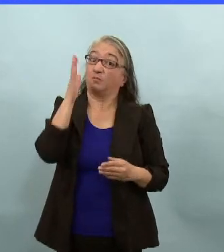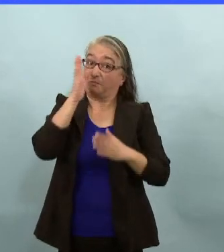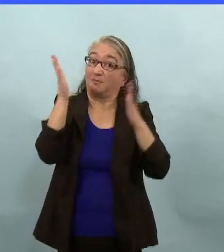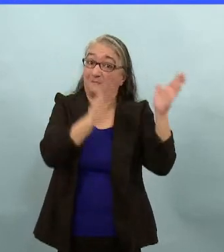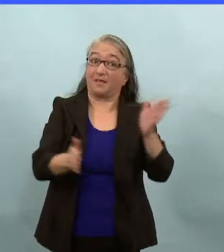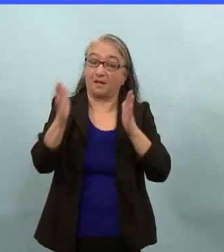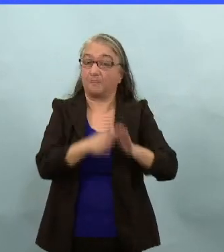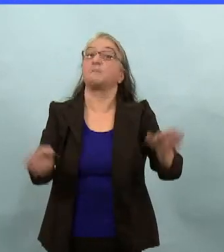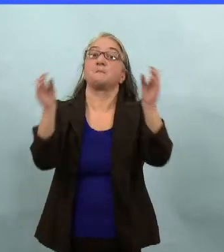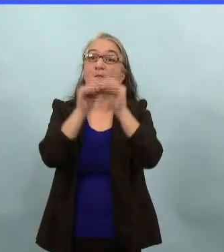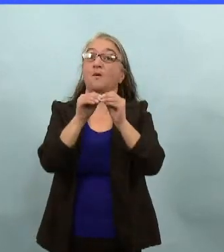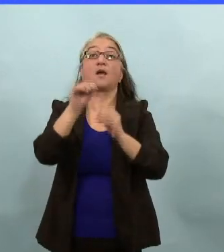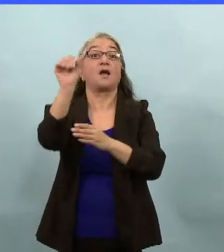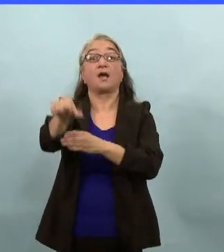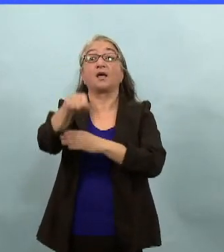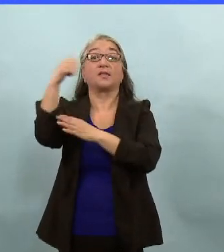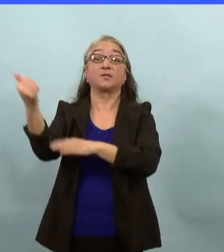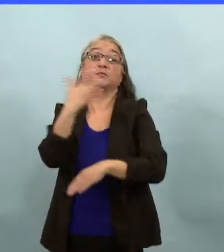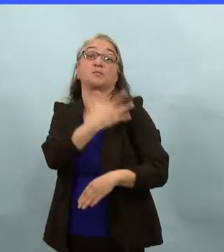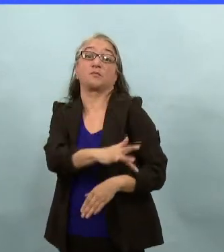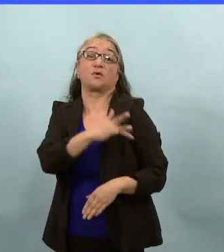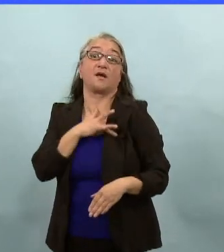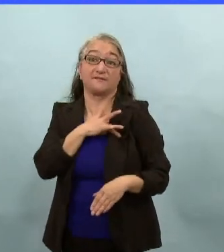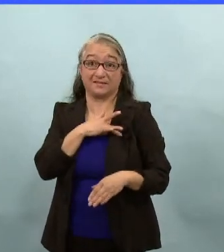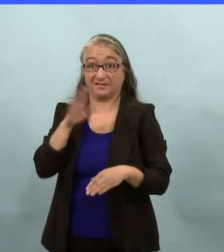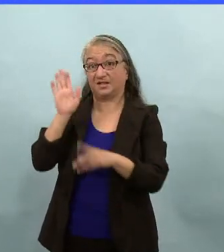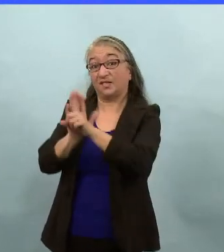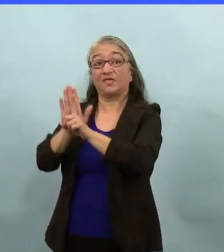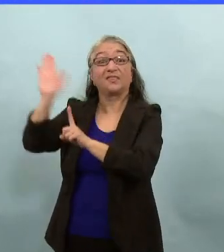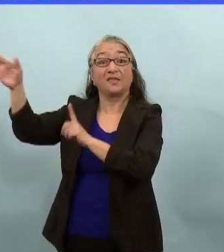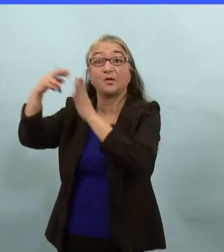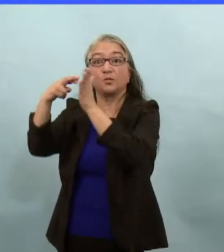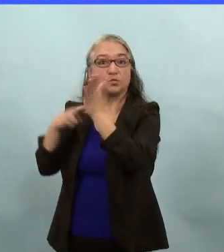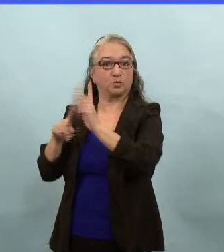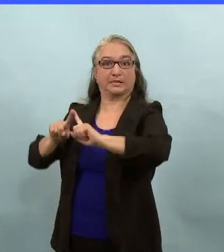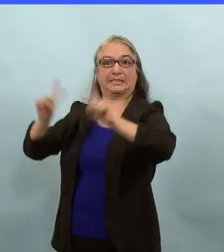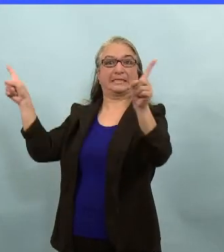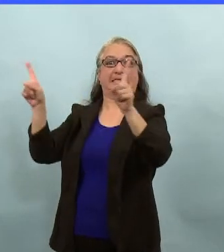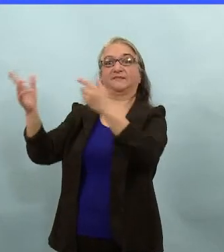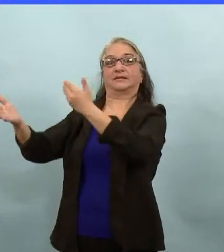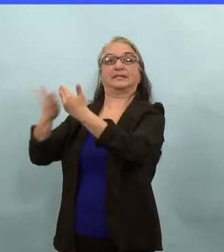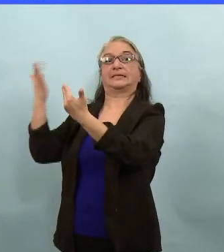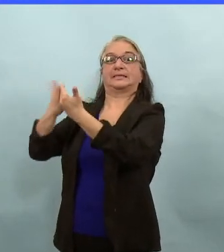which is exactly what we're working with manitoba nurses union on right now to ensure that with the